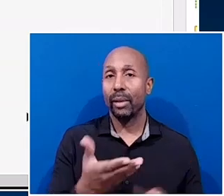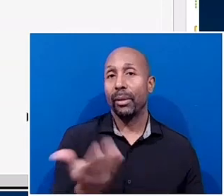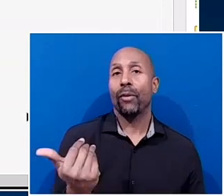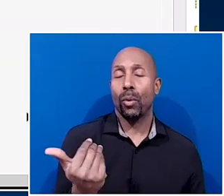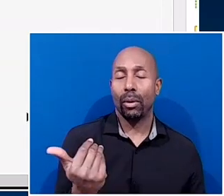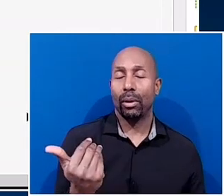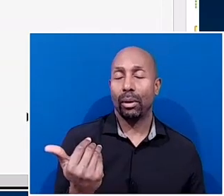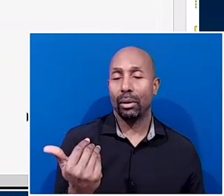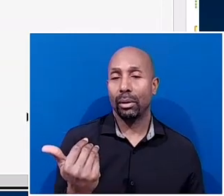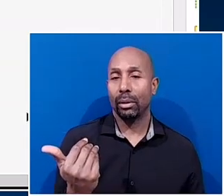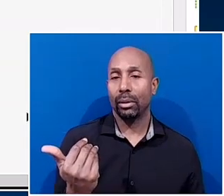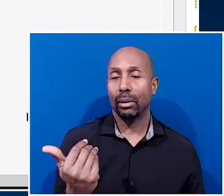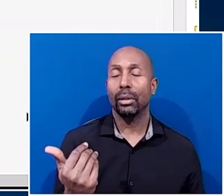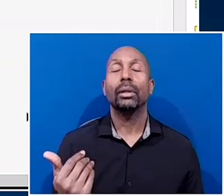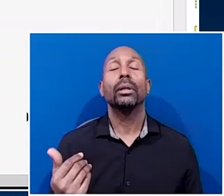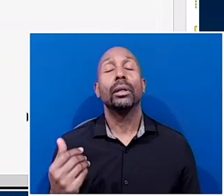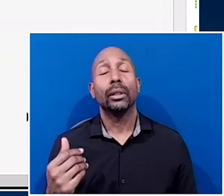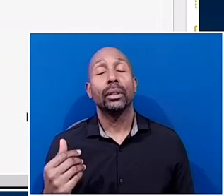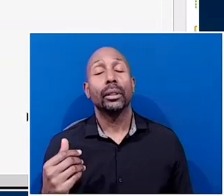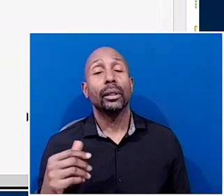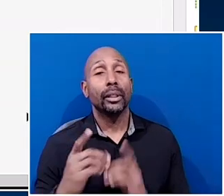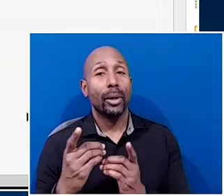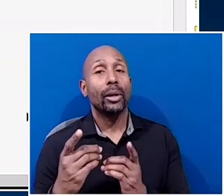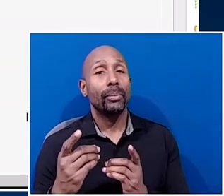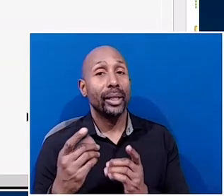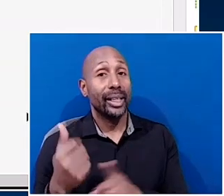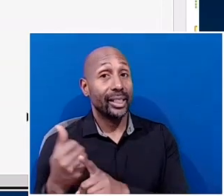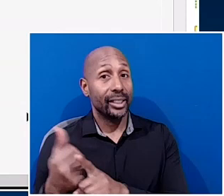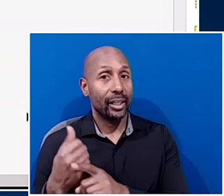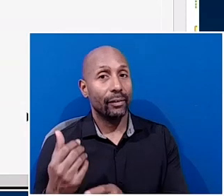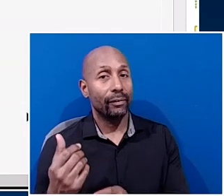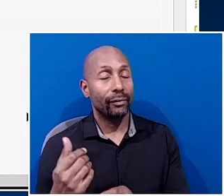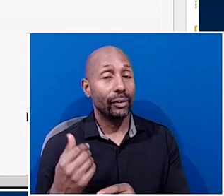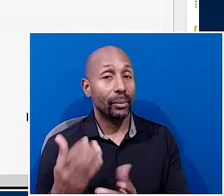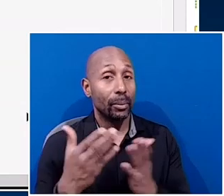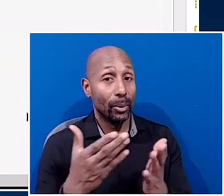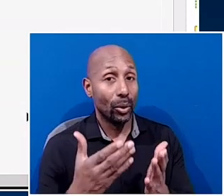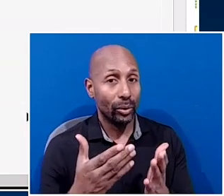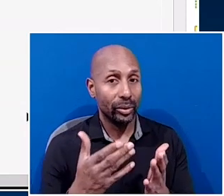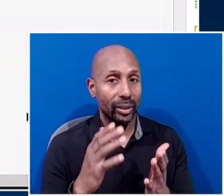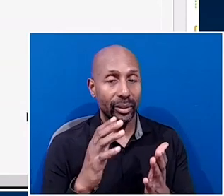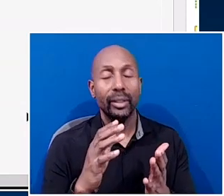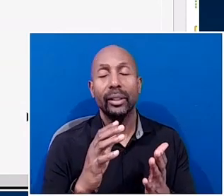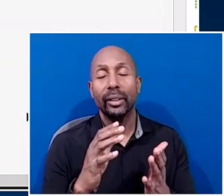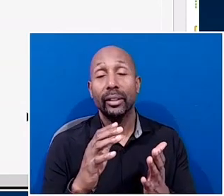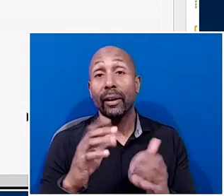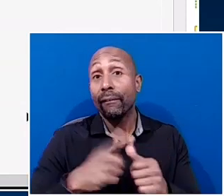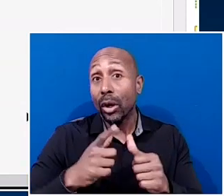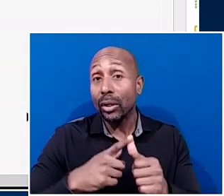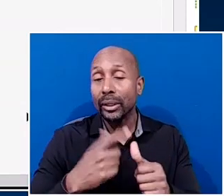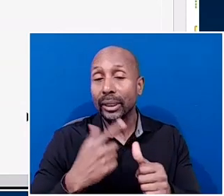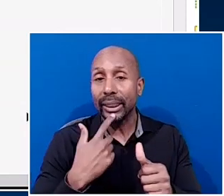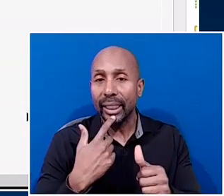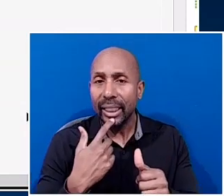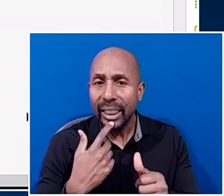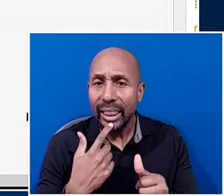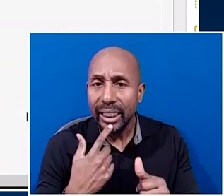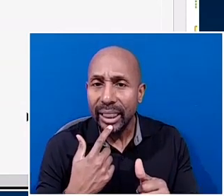The Department had originally proposed to not consider a confined or incarcerated individual to have withdrawn in certain